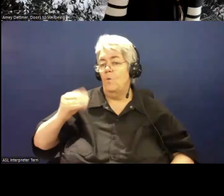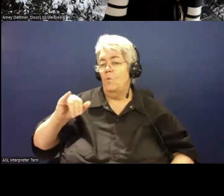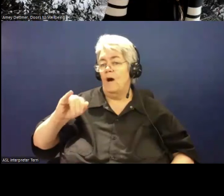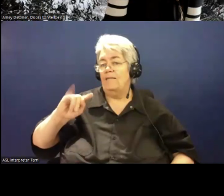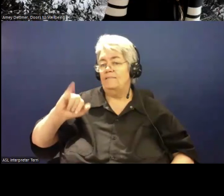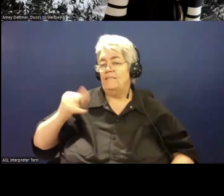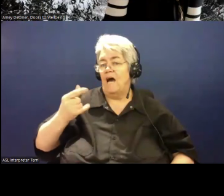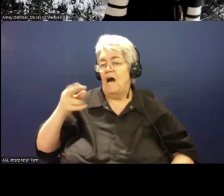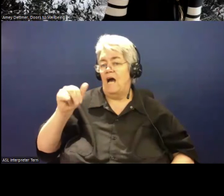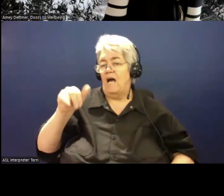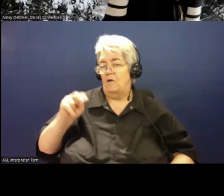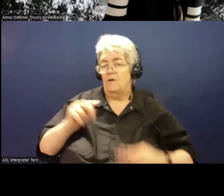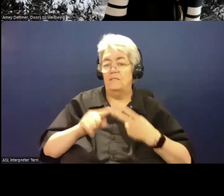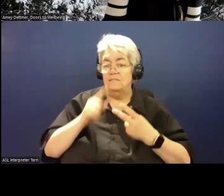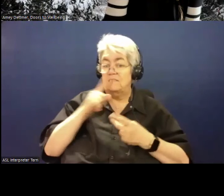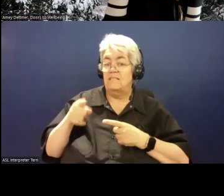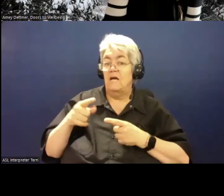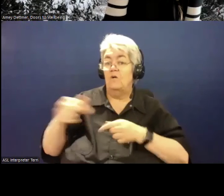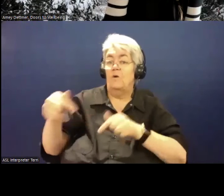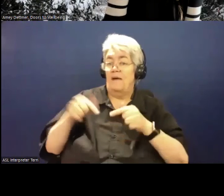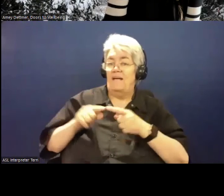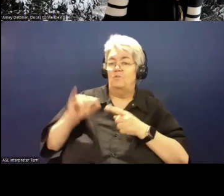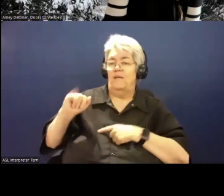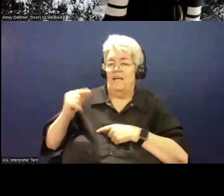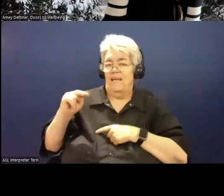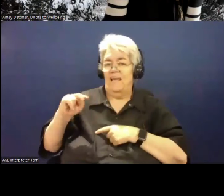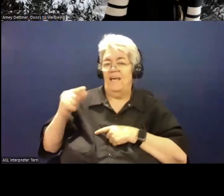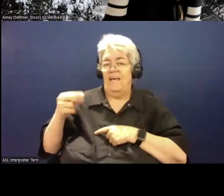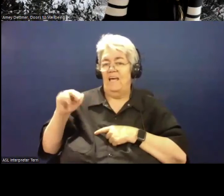BACK TO INGRID'S DISCUSSION -- THIS IS SOMETHING AMEY HAS